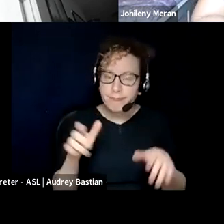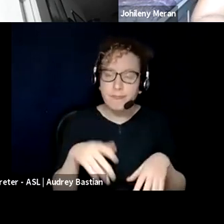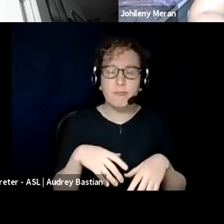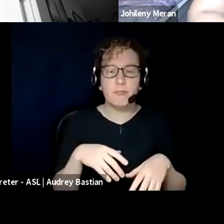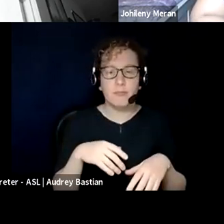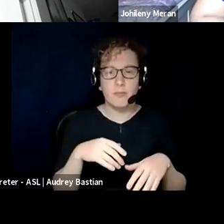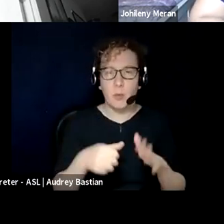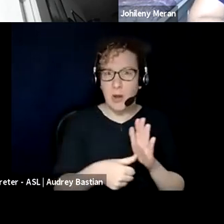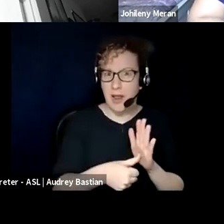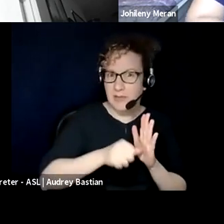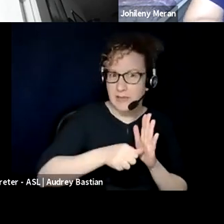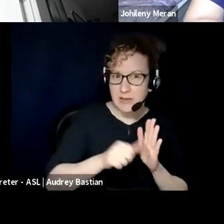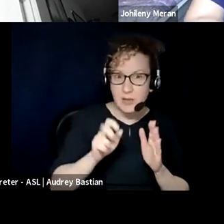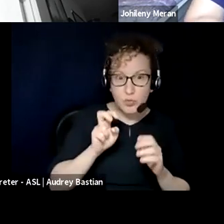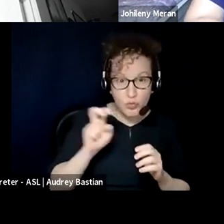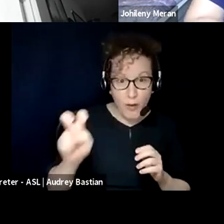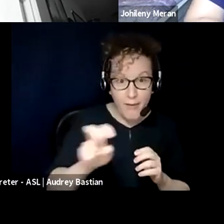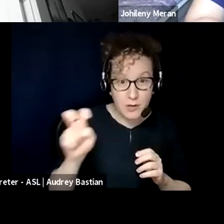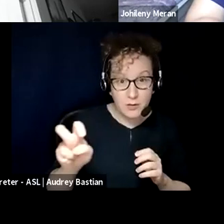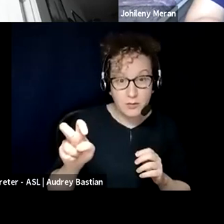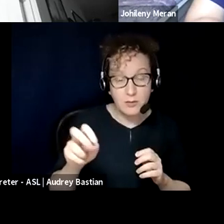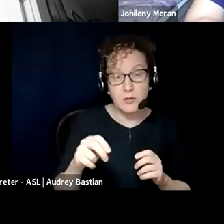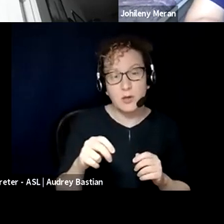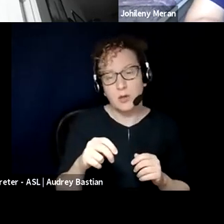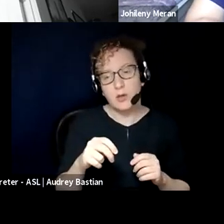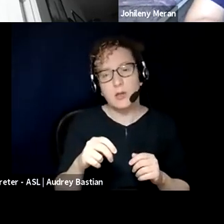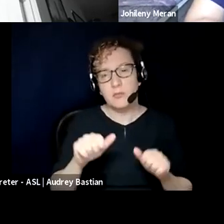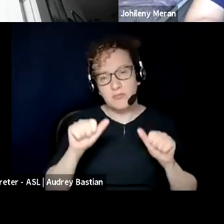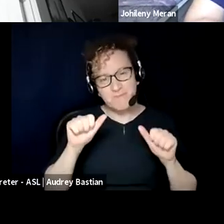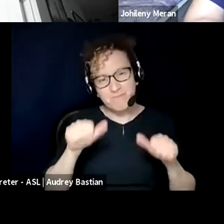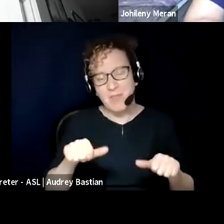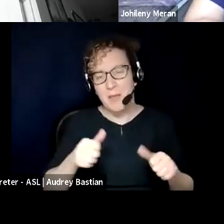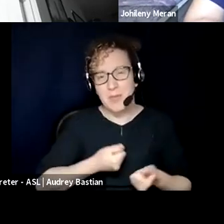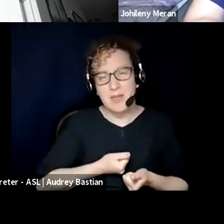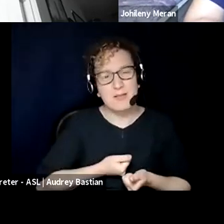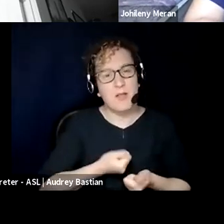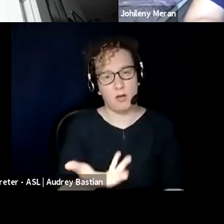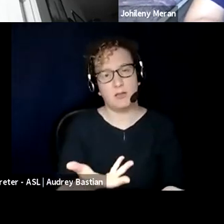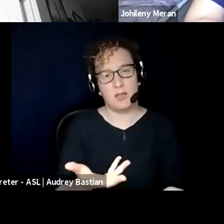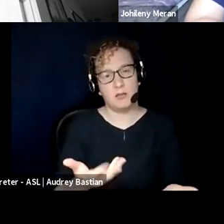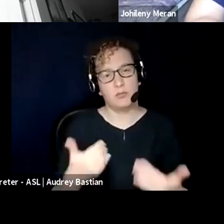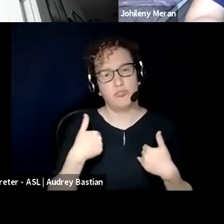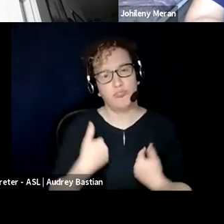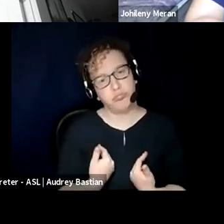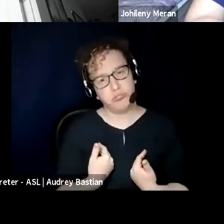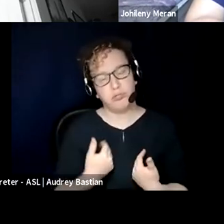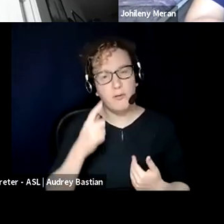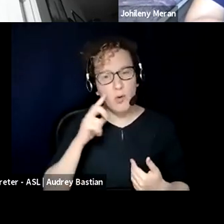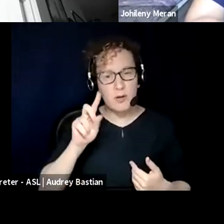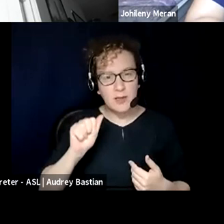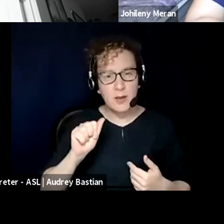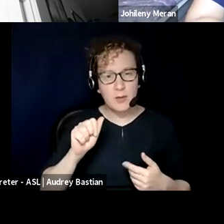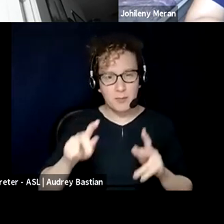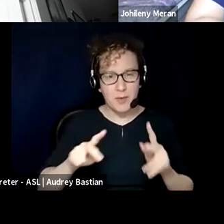emphasis on travel, it can be exhausting for disabled people and then also like it can